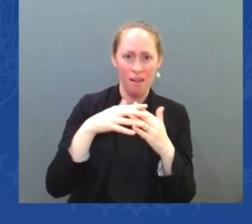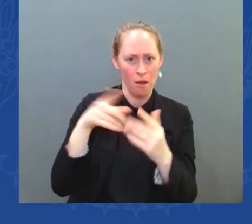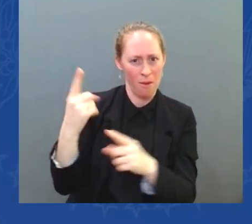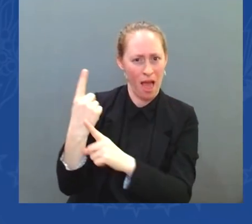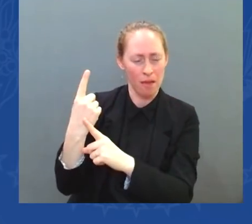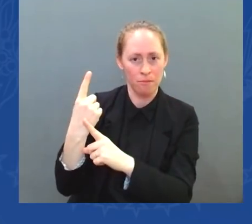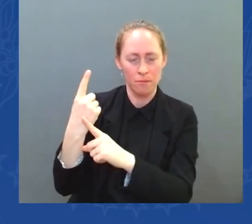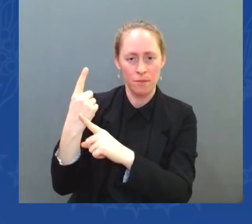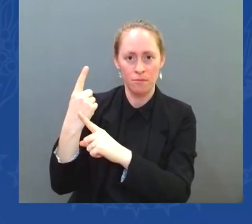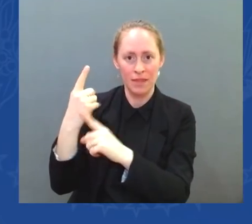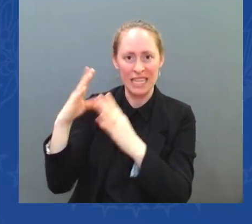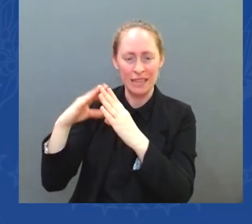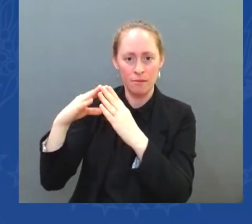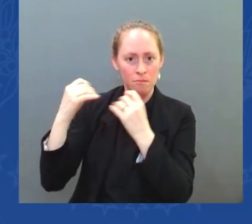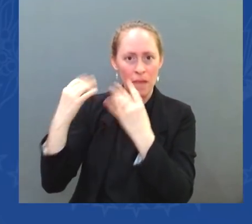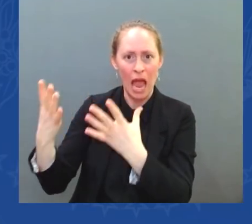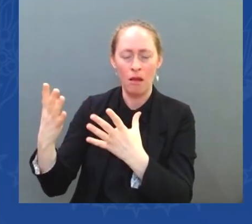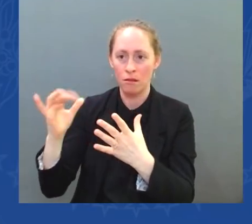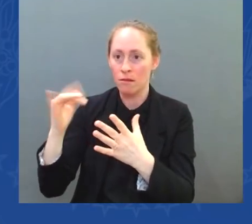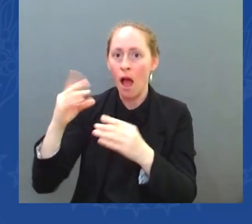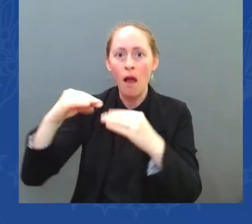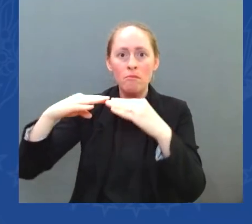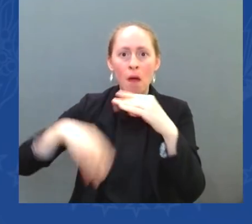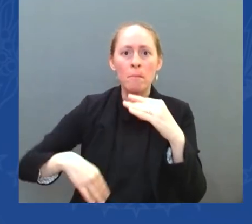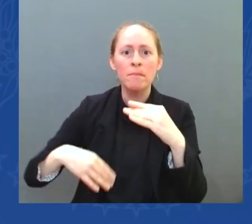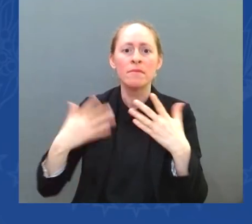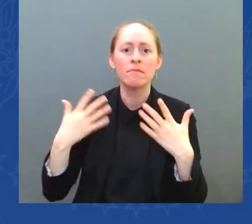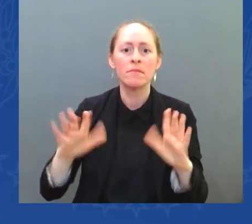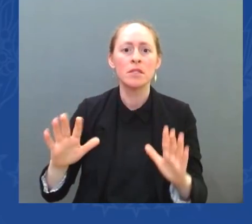for the last 10 years. Thank God nobody died.